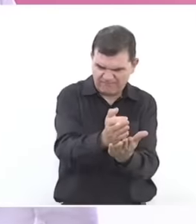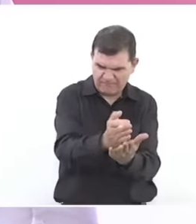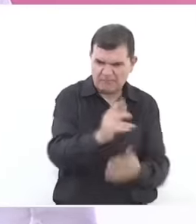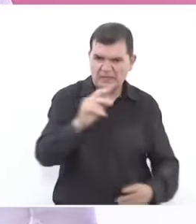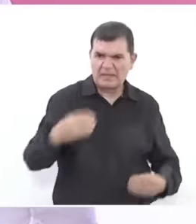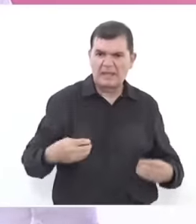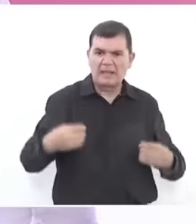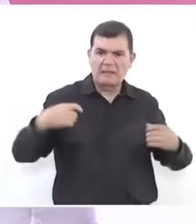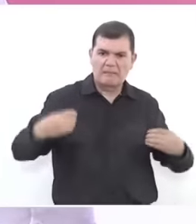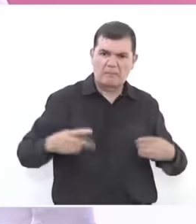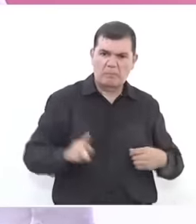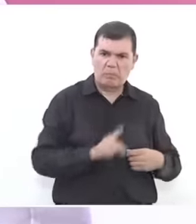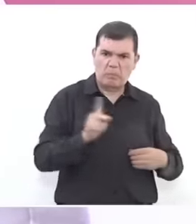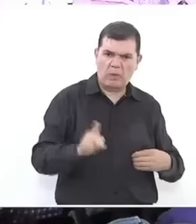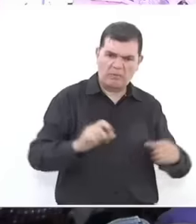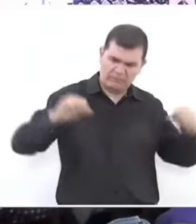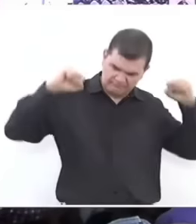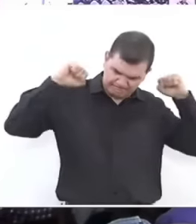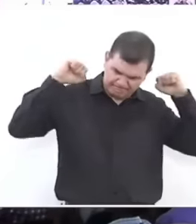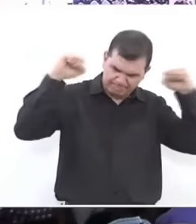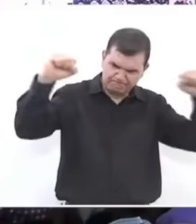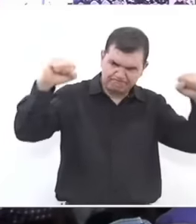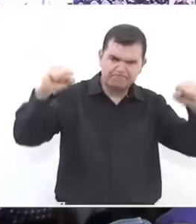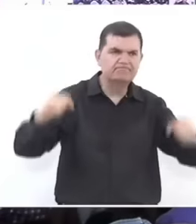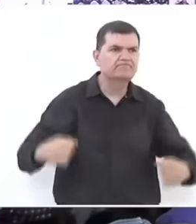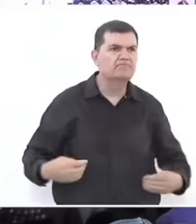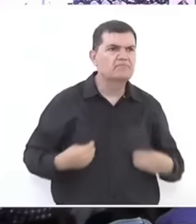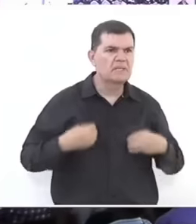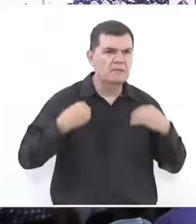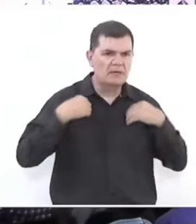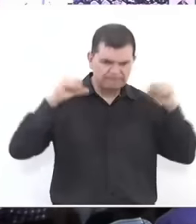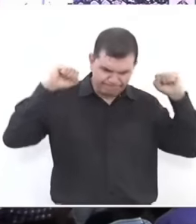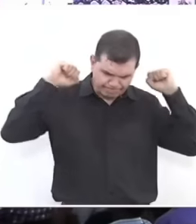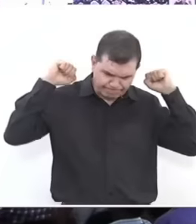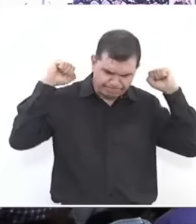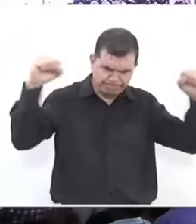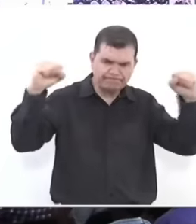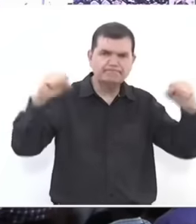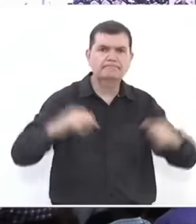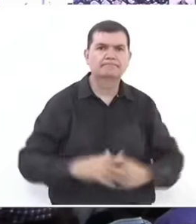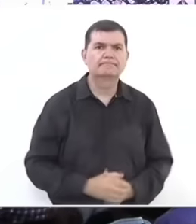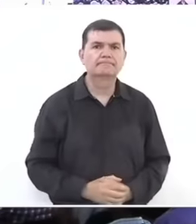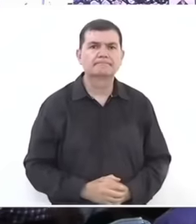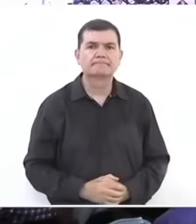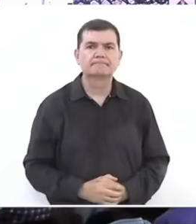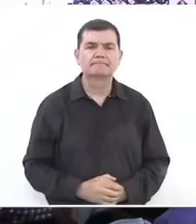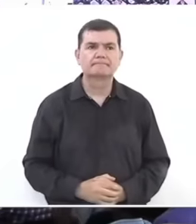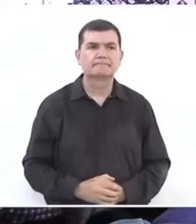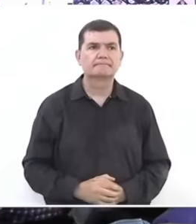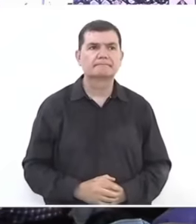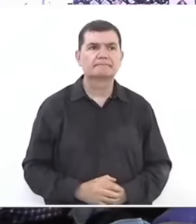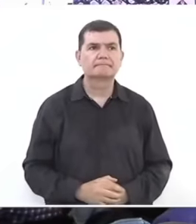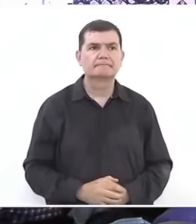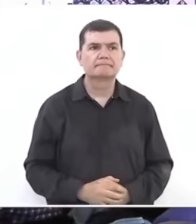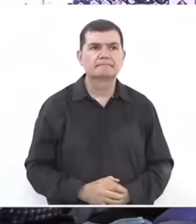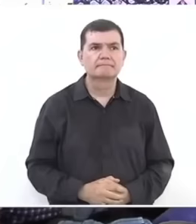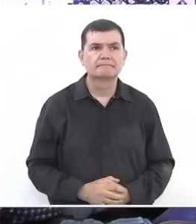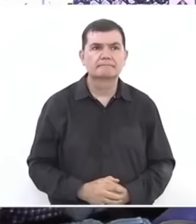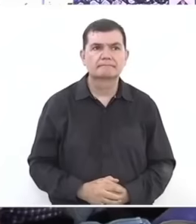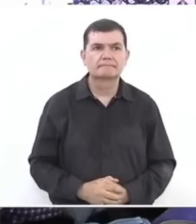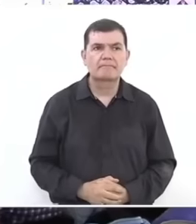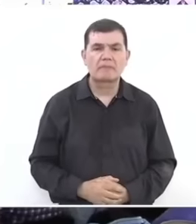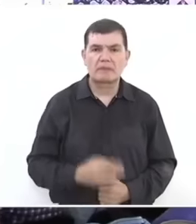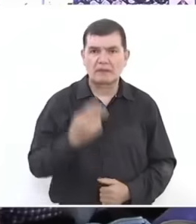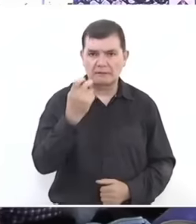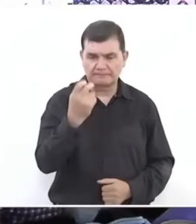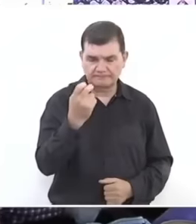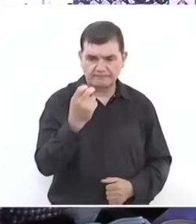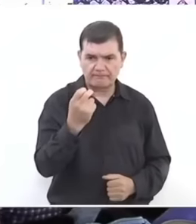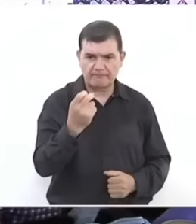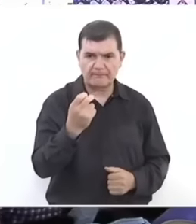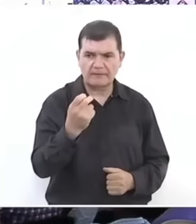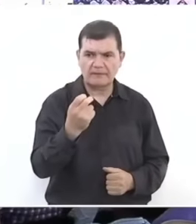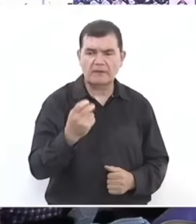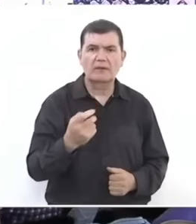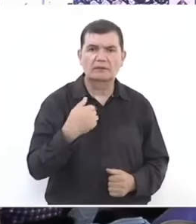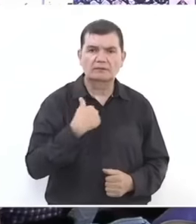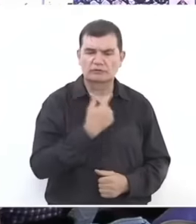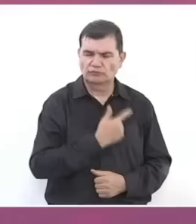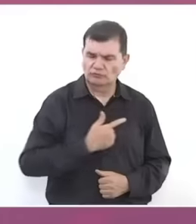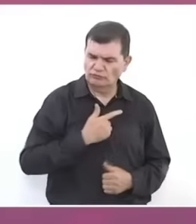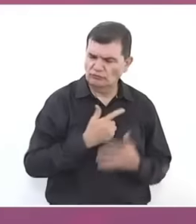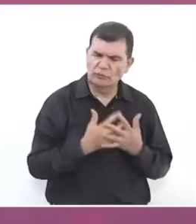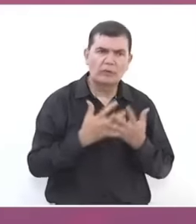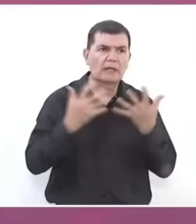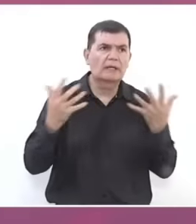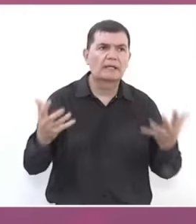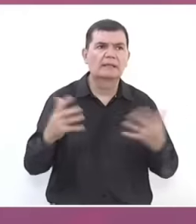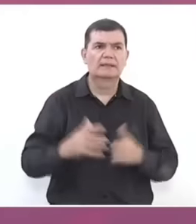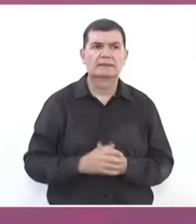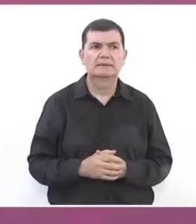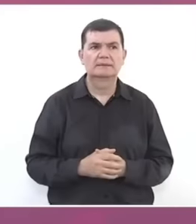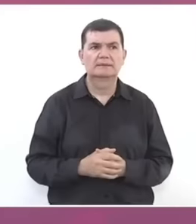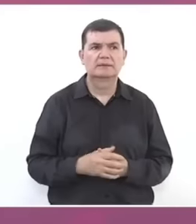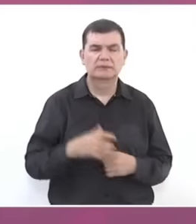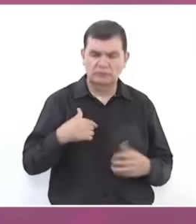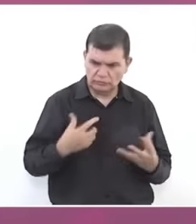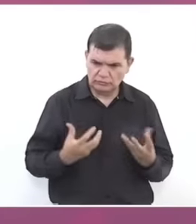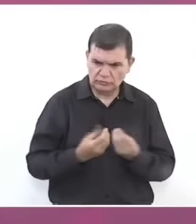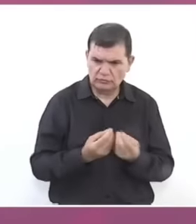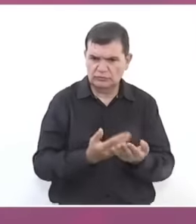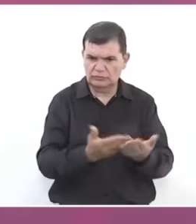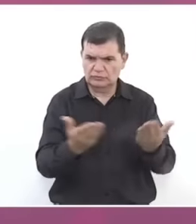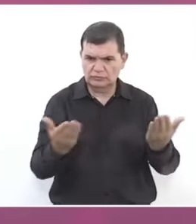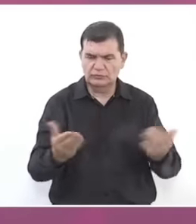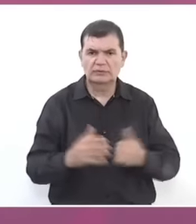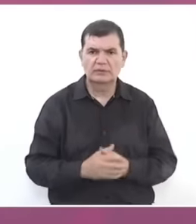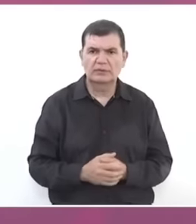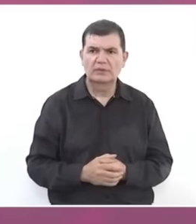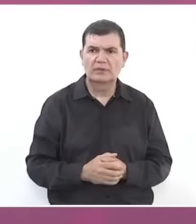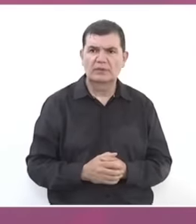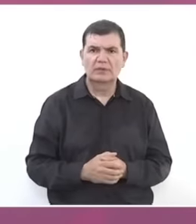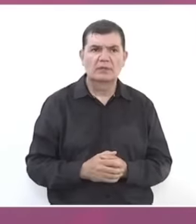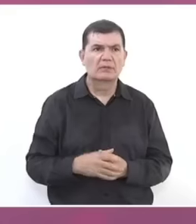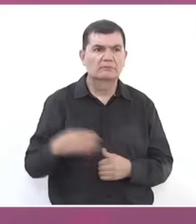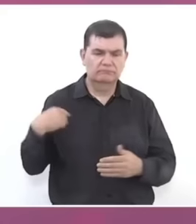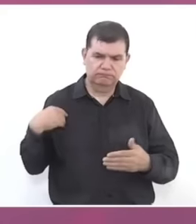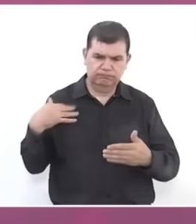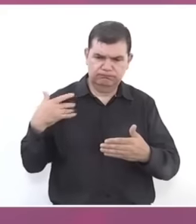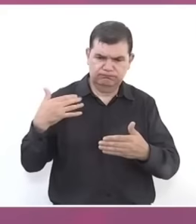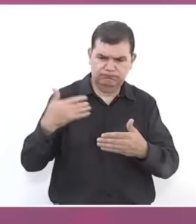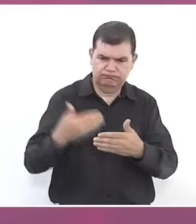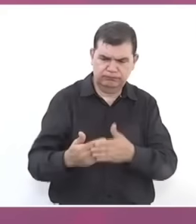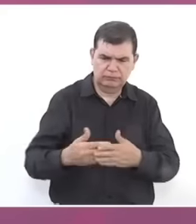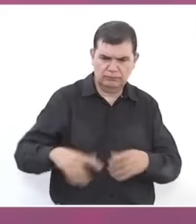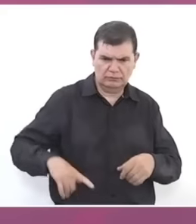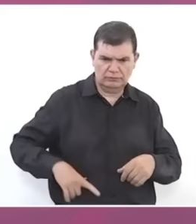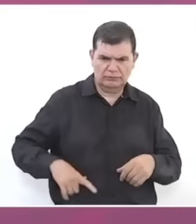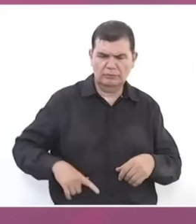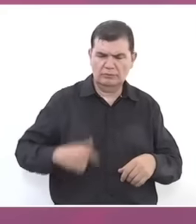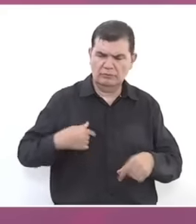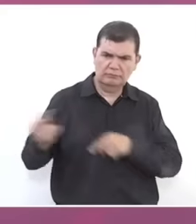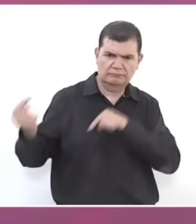people, that is why I am very happy with you at the end of this government, I am